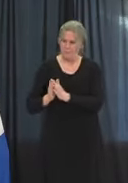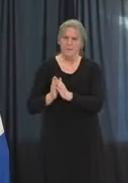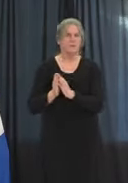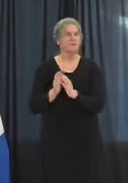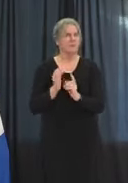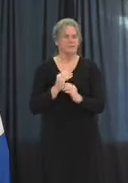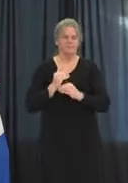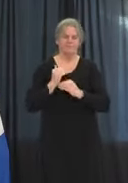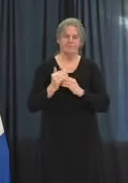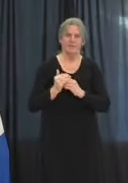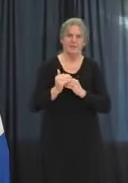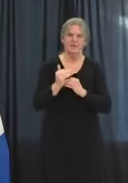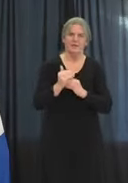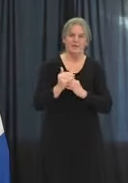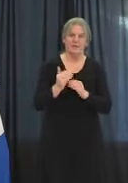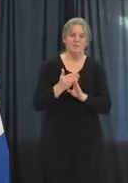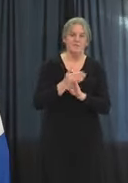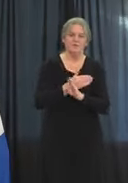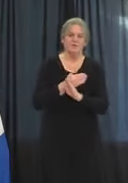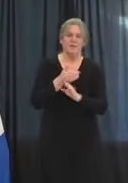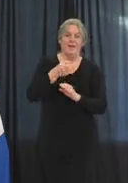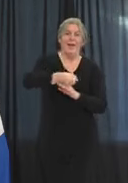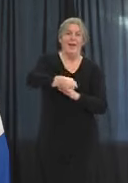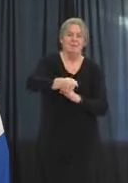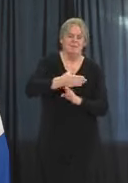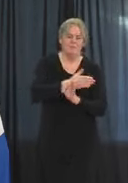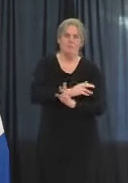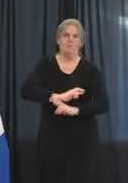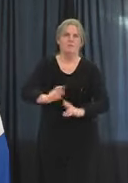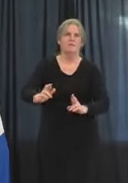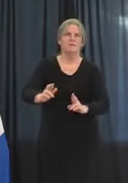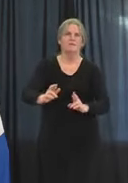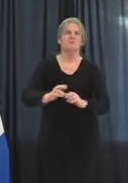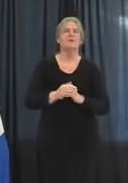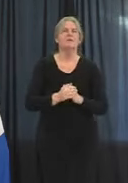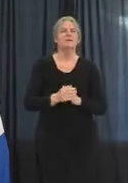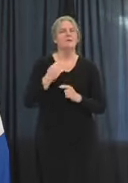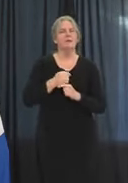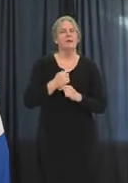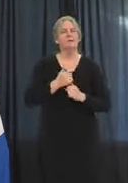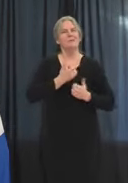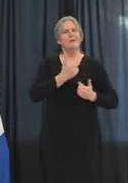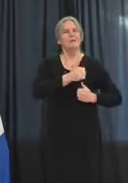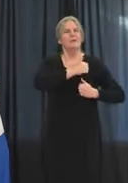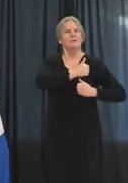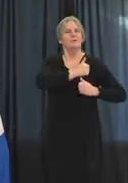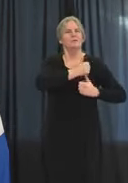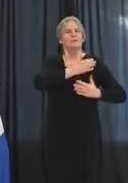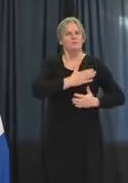organized, and one step ahead of the abysmal enemy. We are the soldiers, and we are